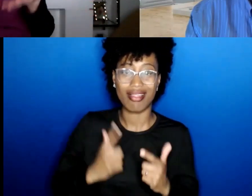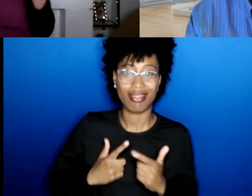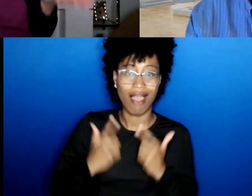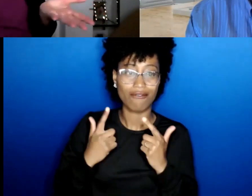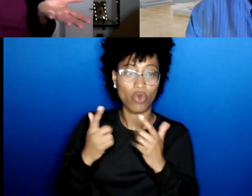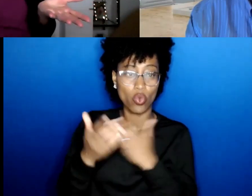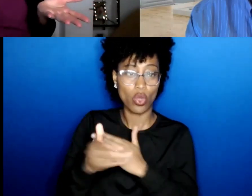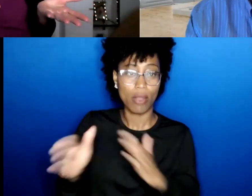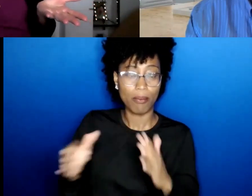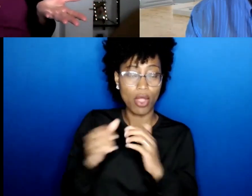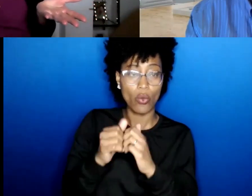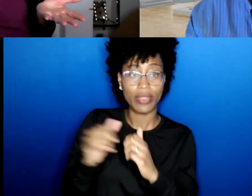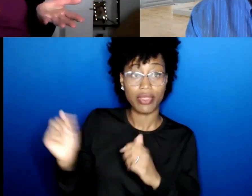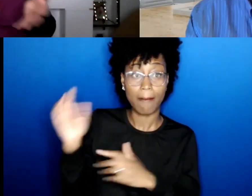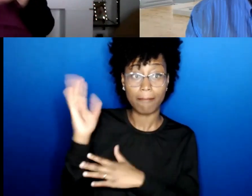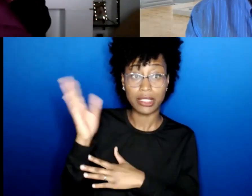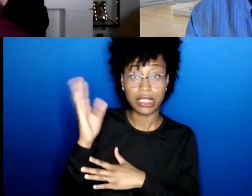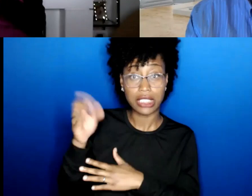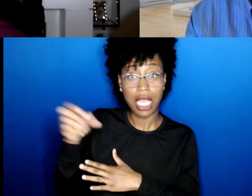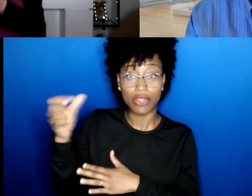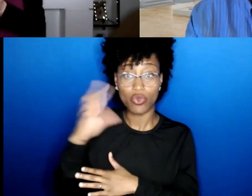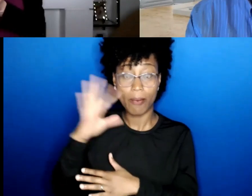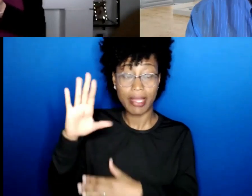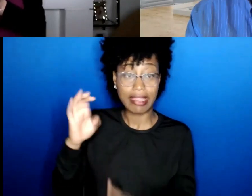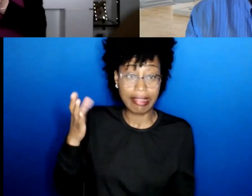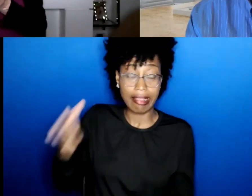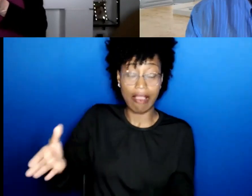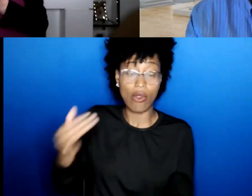06:25:25 , other presenters will be there. 06:25:32 If you are in a roundtable, it will